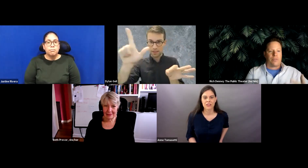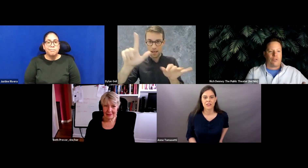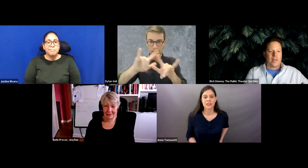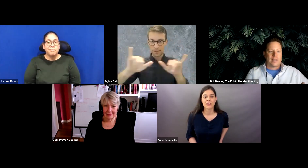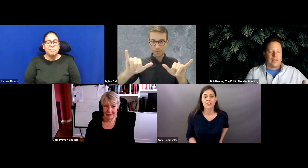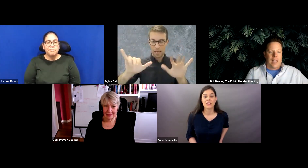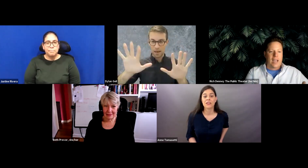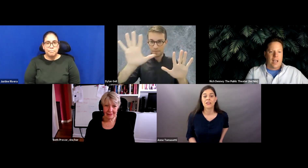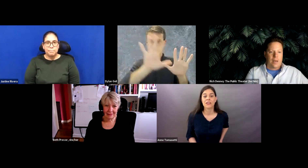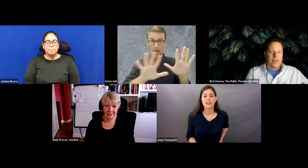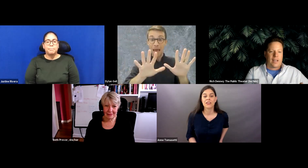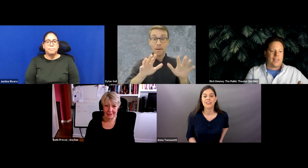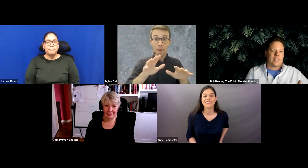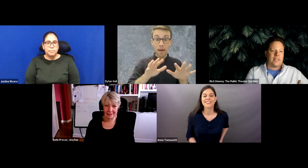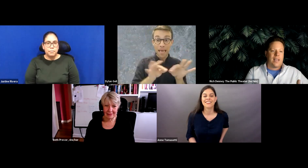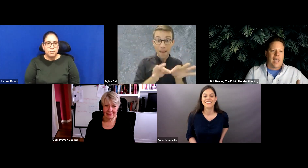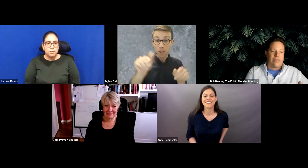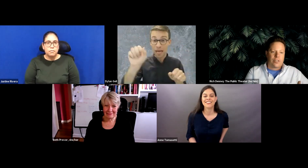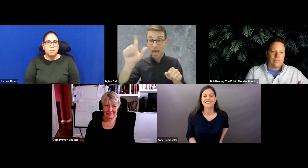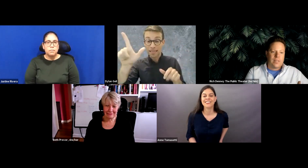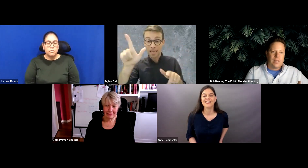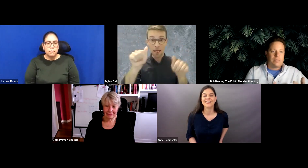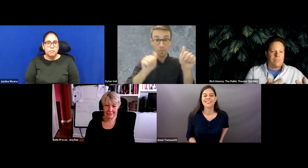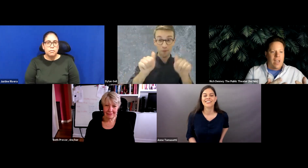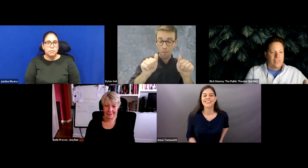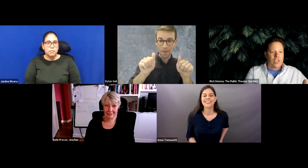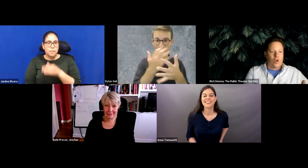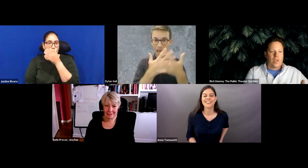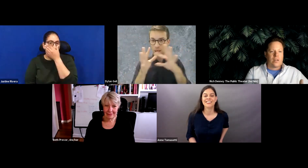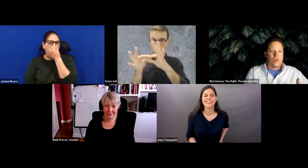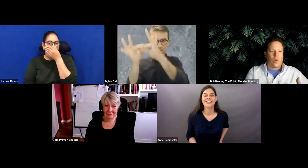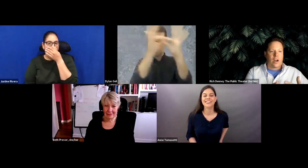performance line up like this ever. Having a moment where